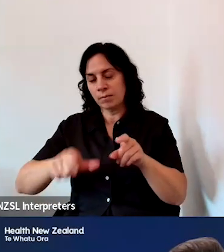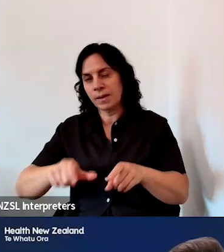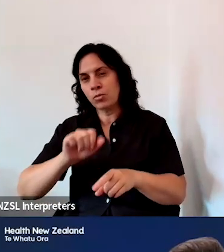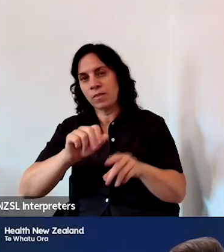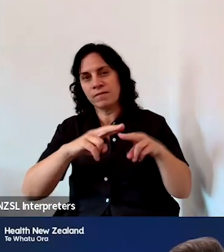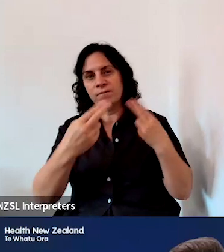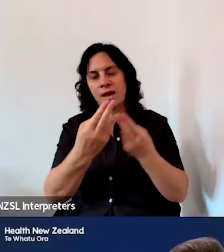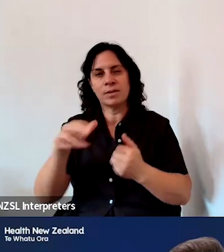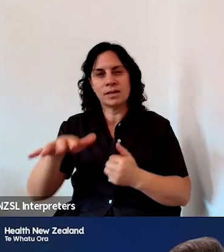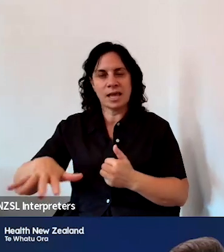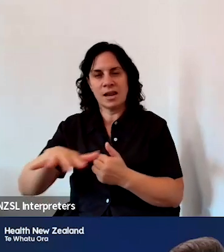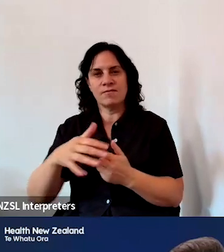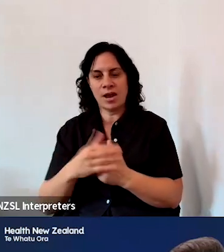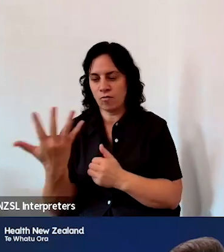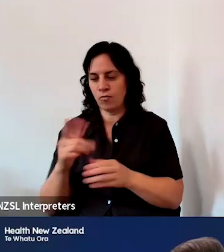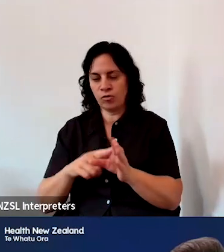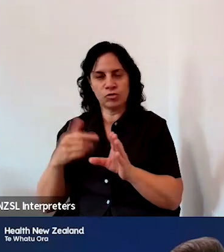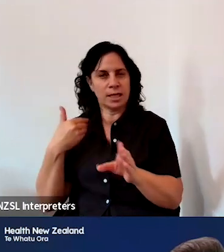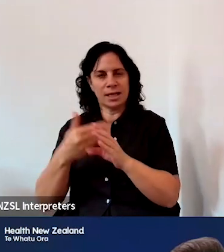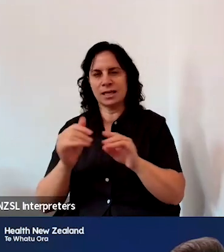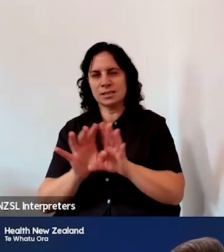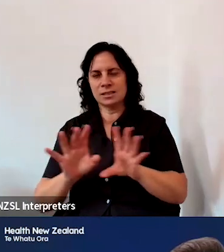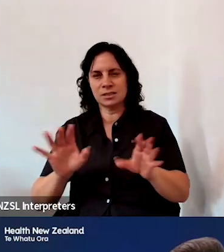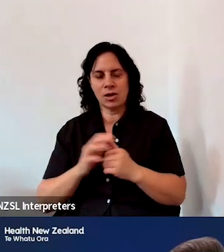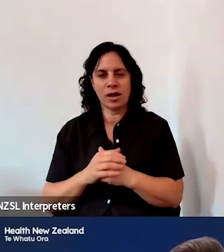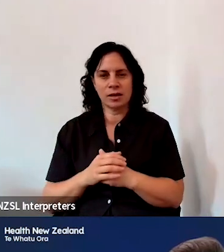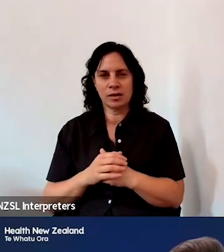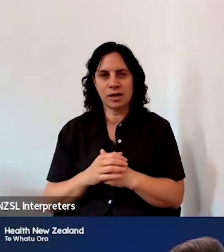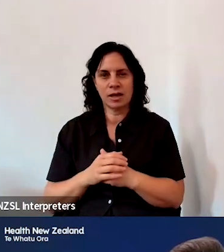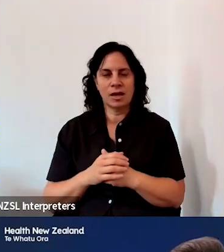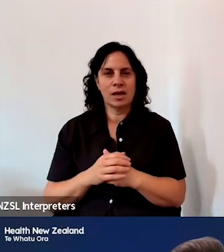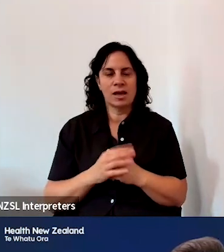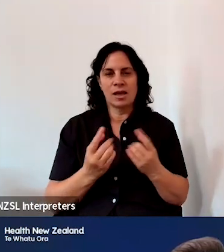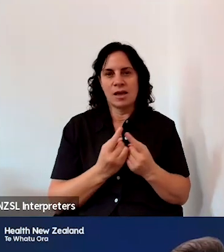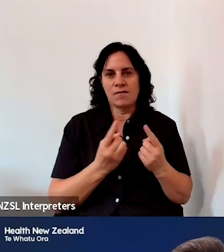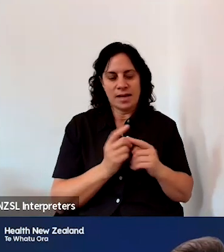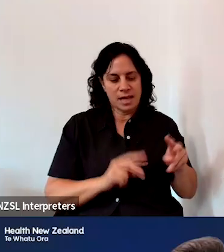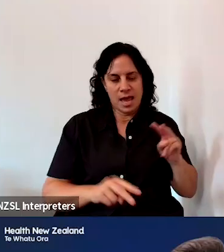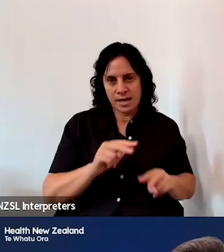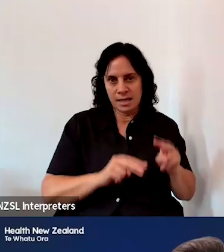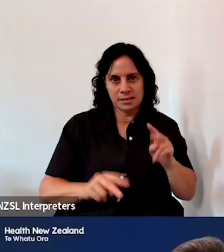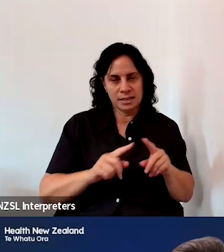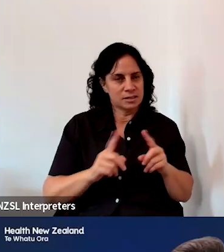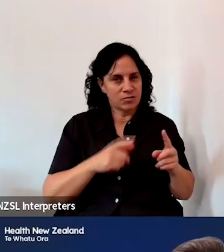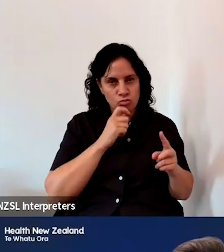have had over the 15 years. You've done factor analysis in different reports with different groups of kids.